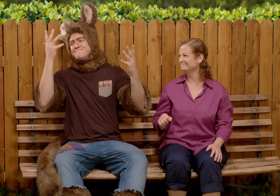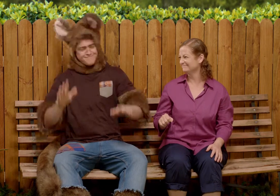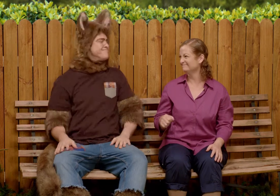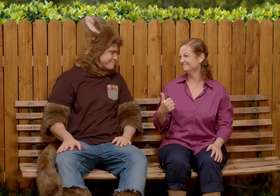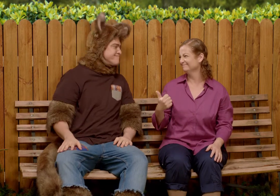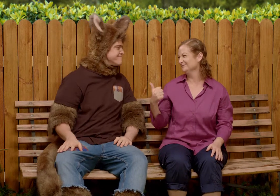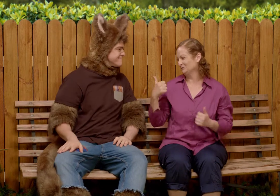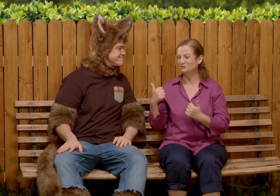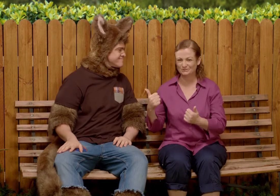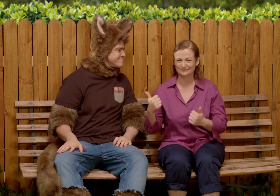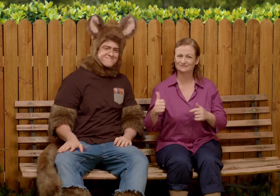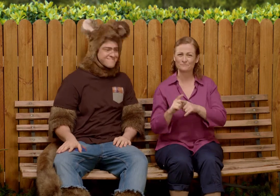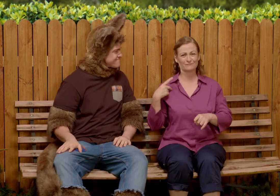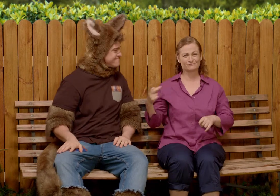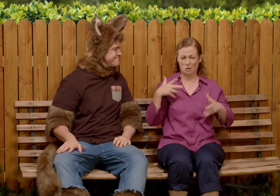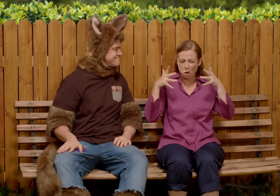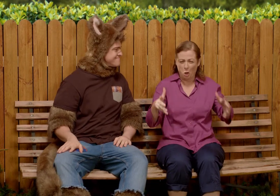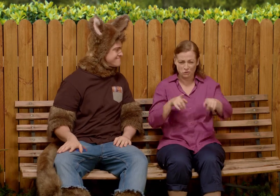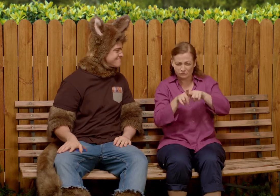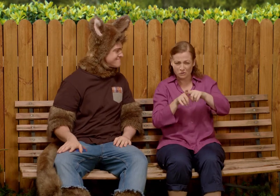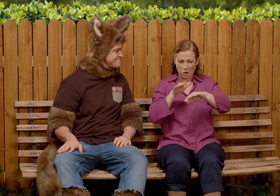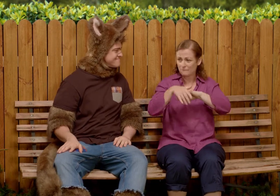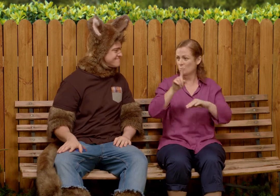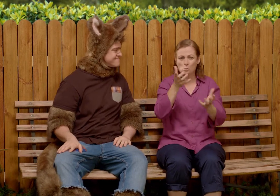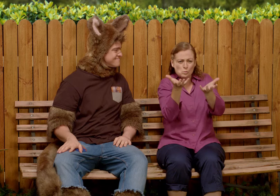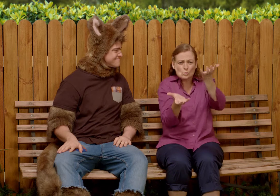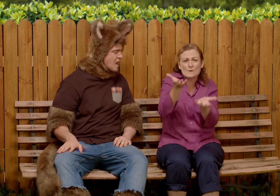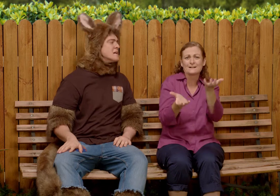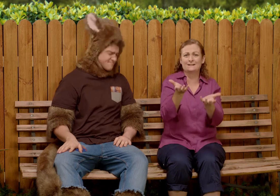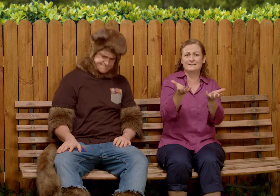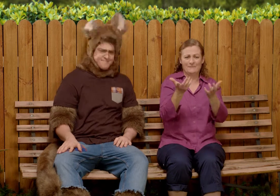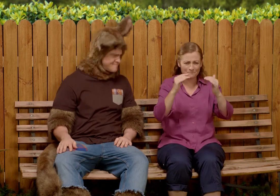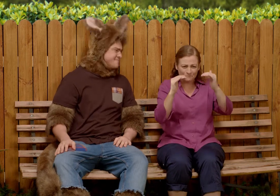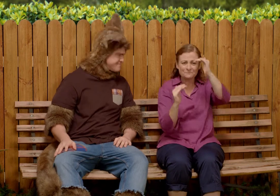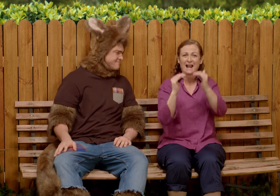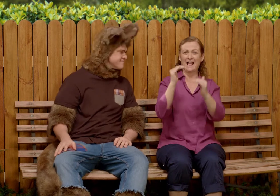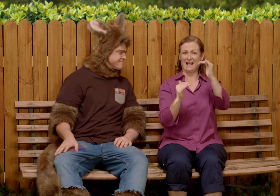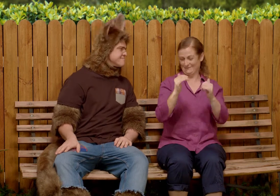I get it now. Yes. We have learned a lot today. We've also learned about balancing,